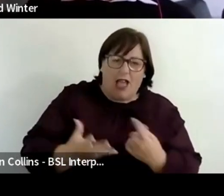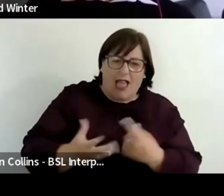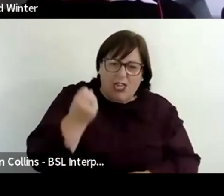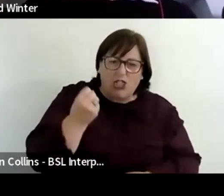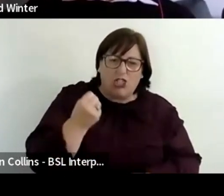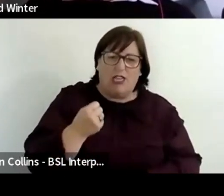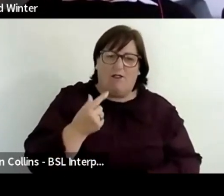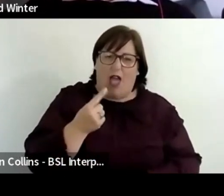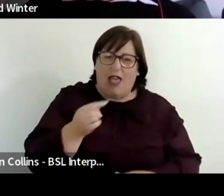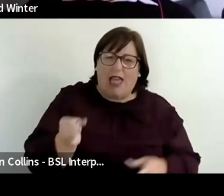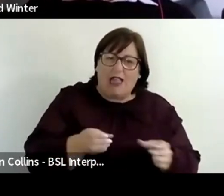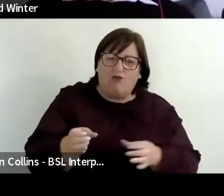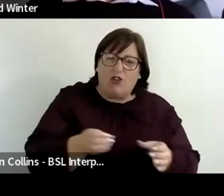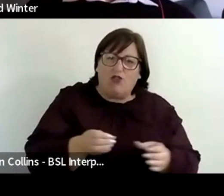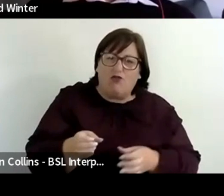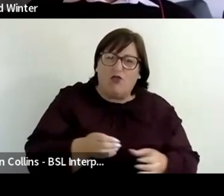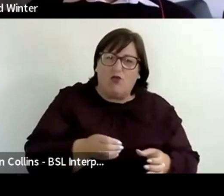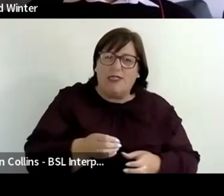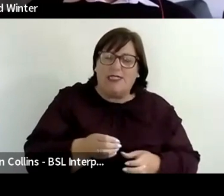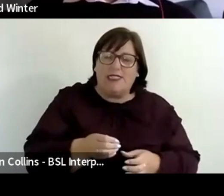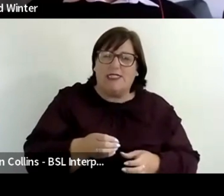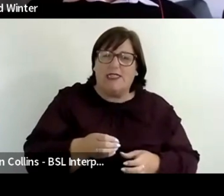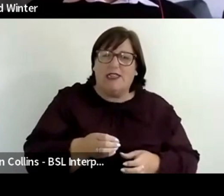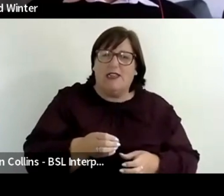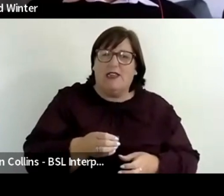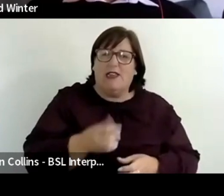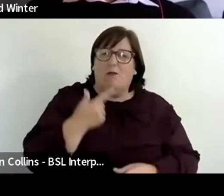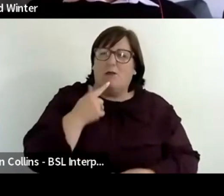Not Julianne Pointon with Addison's disease, she can't work.